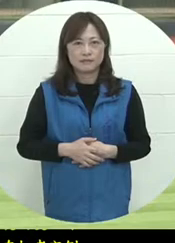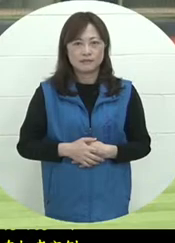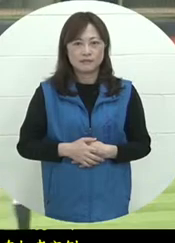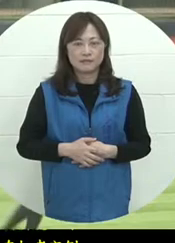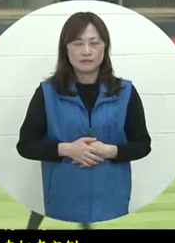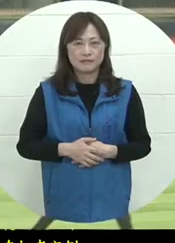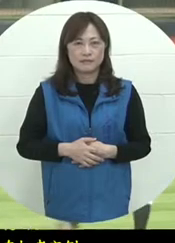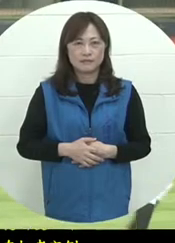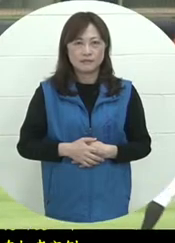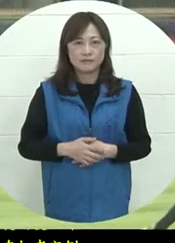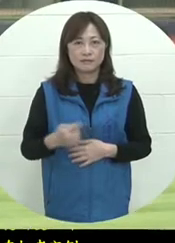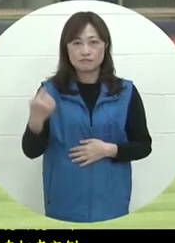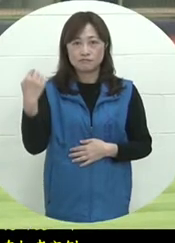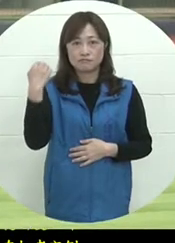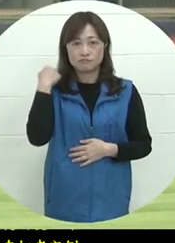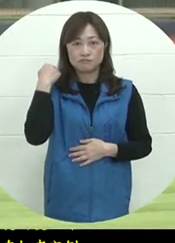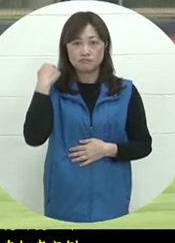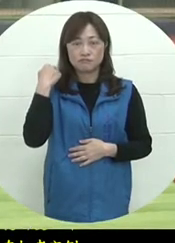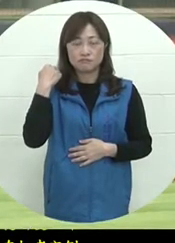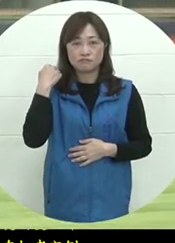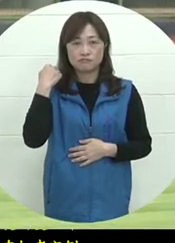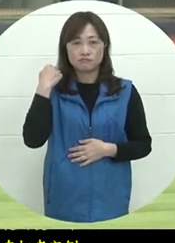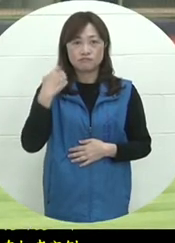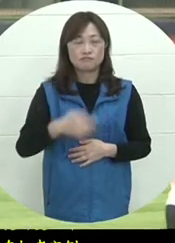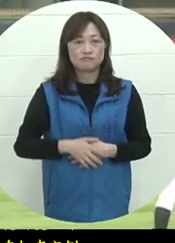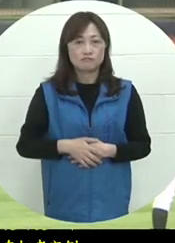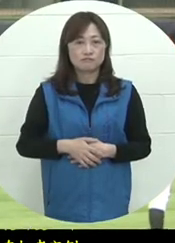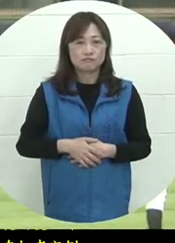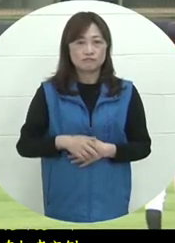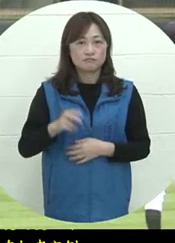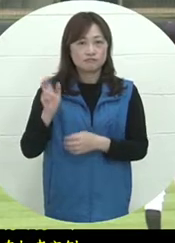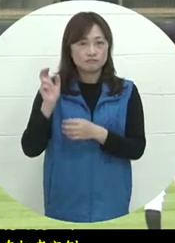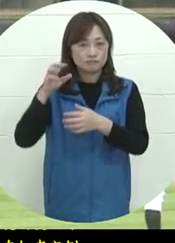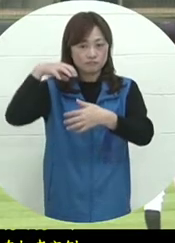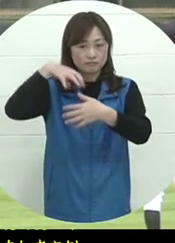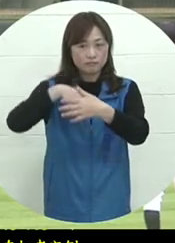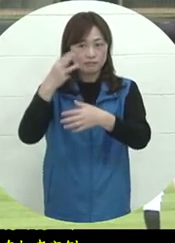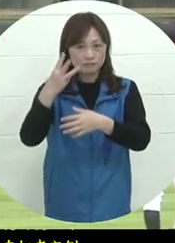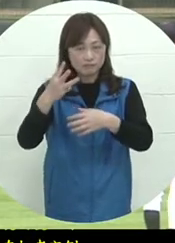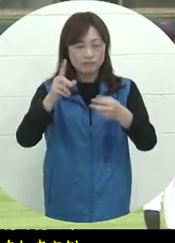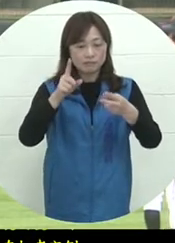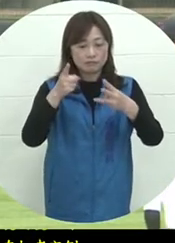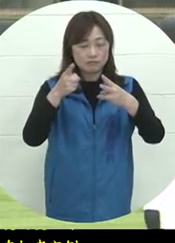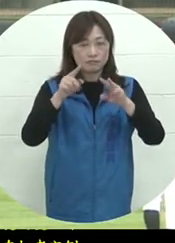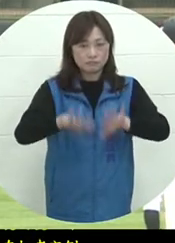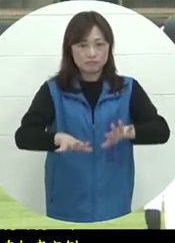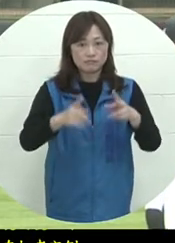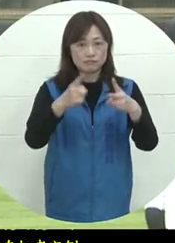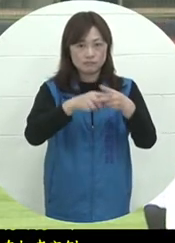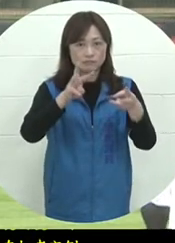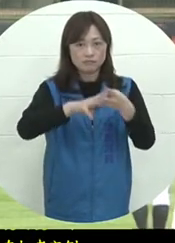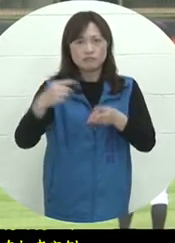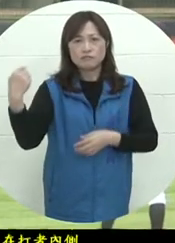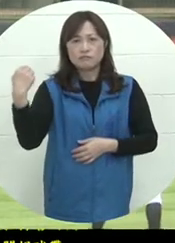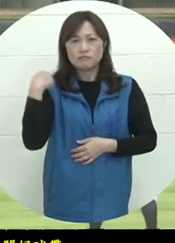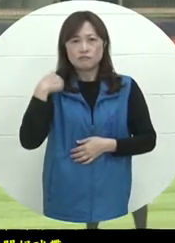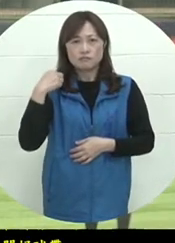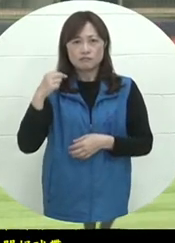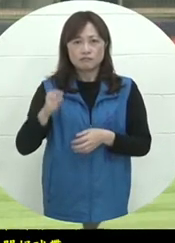The biggest difference between yesterday's Simba pitcher Uchiyama and today's Oda is that yesterday Uchiyama 's pitcher usage was relatively high